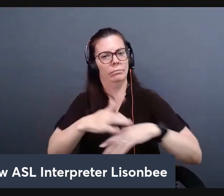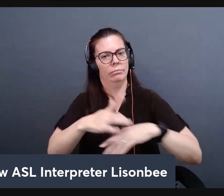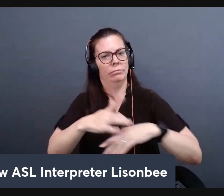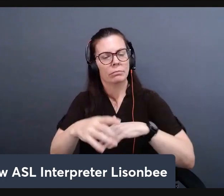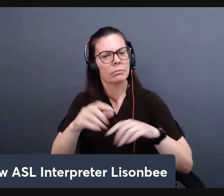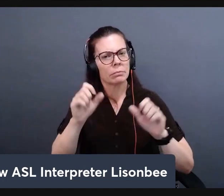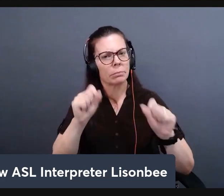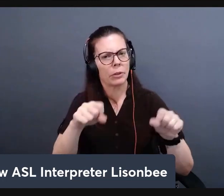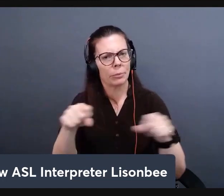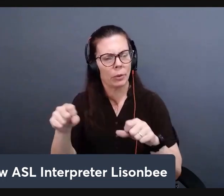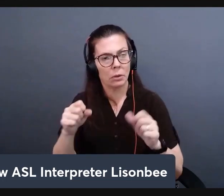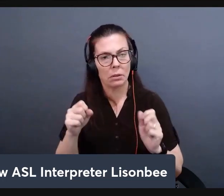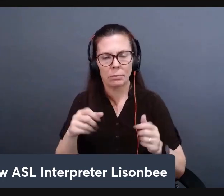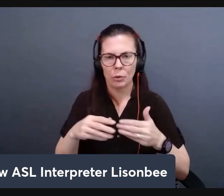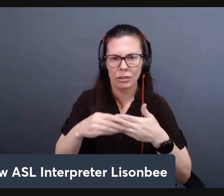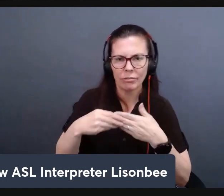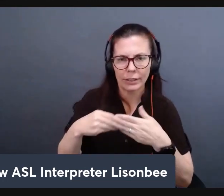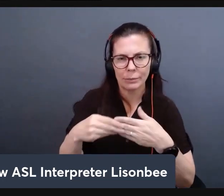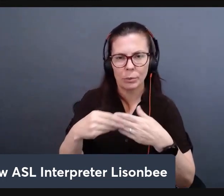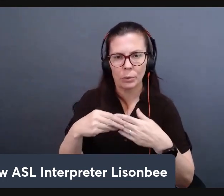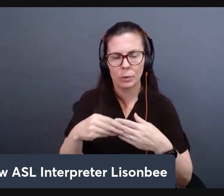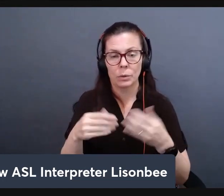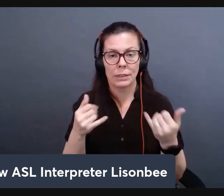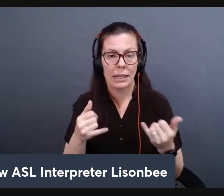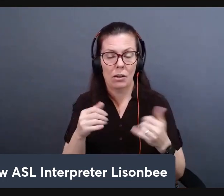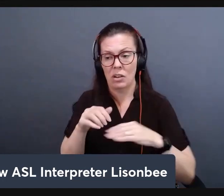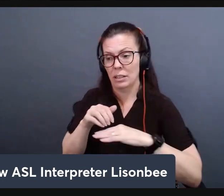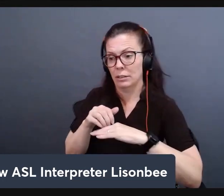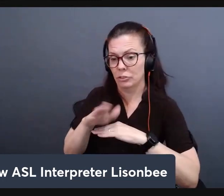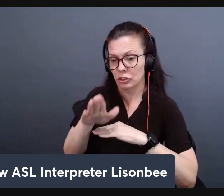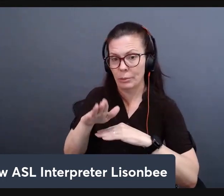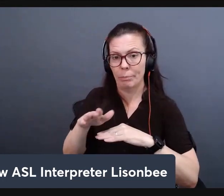I have a lot more flexibility now. I can ship an application to production.